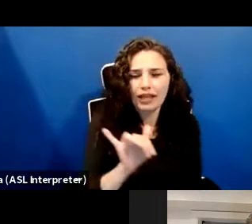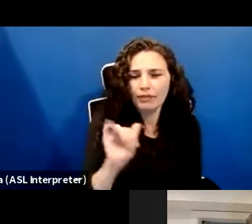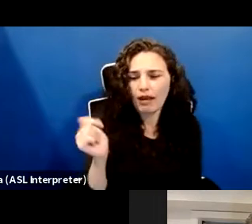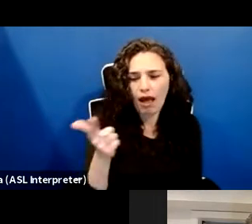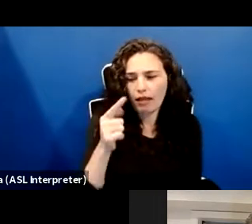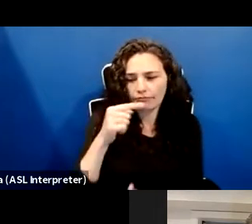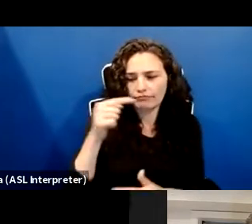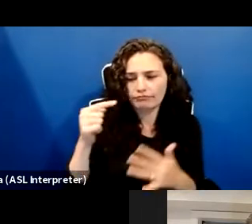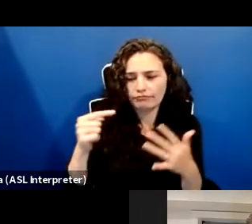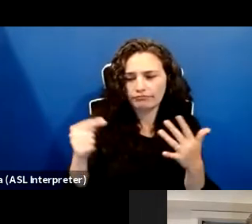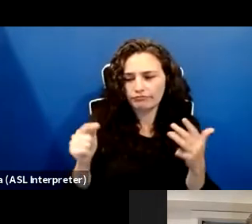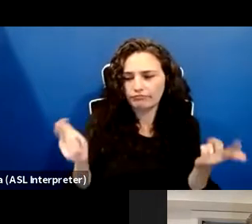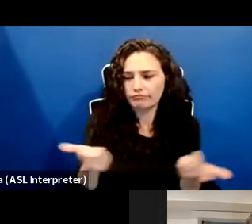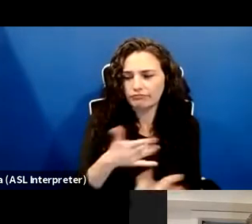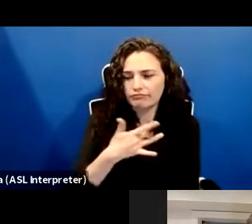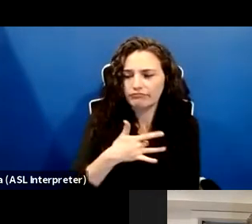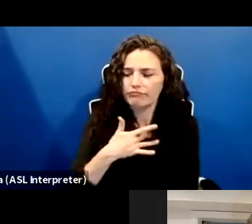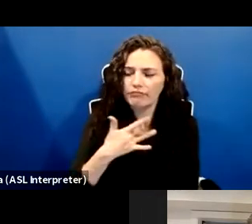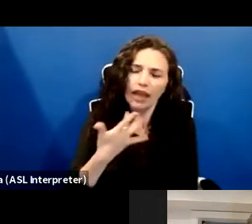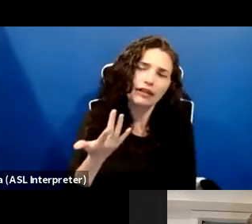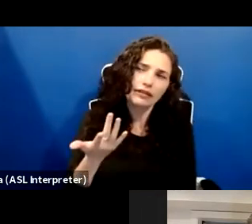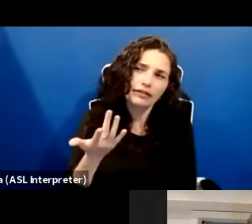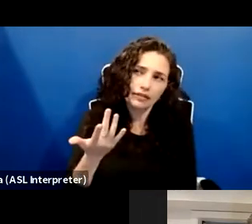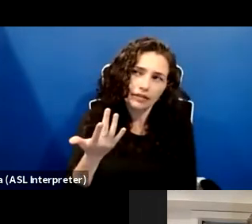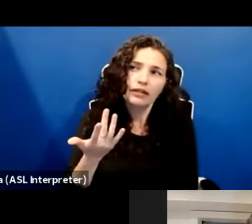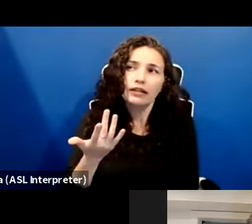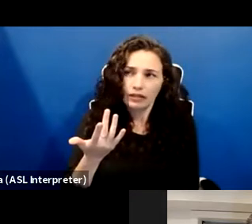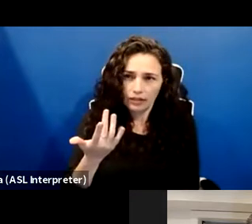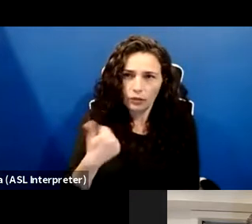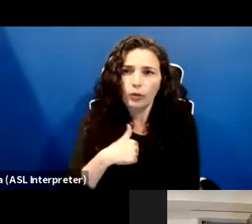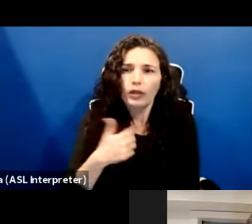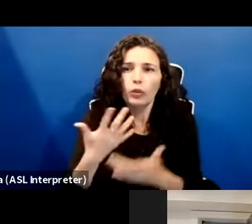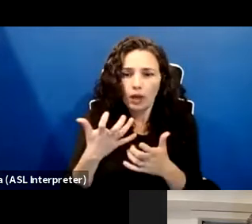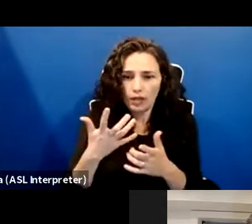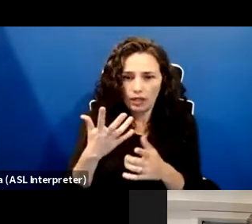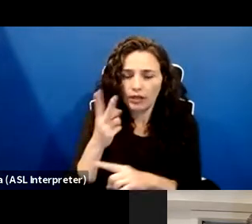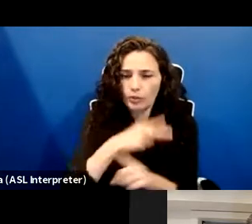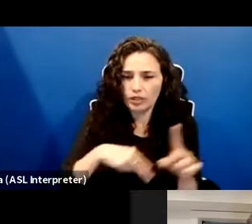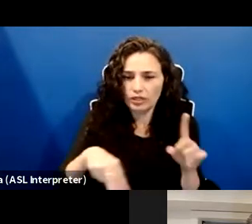it always felt like a place where we need this perspective to show how they are caught up in this world,